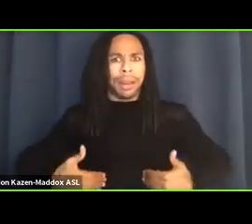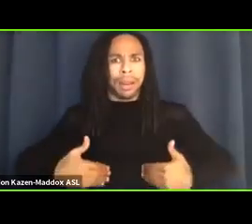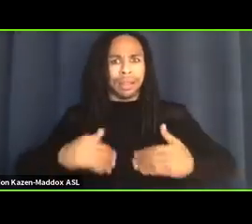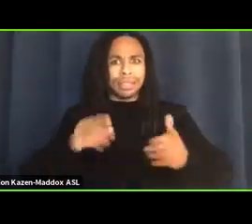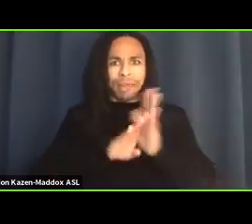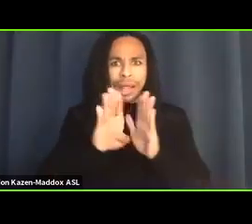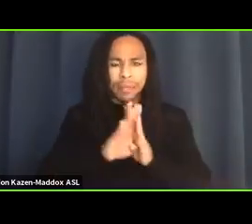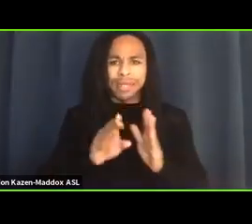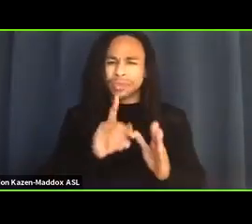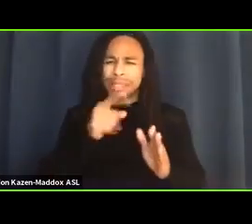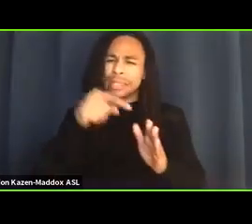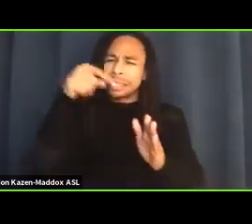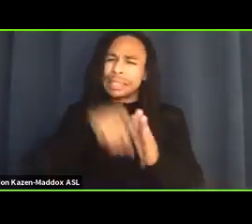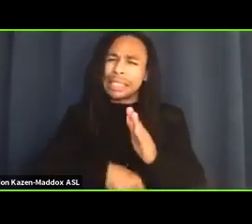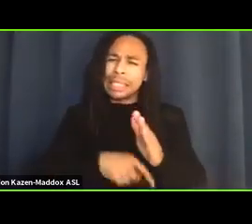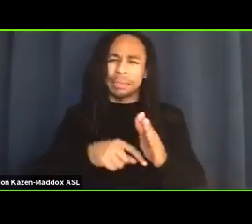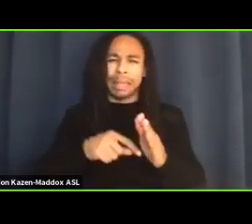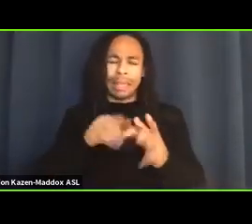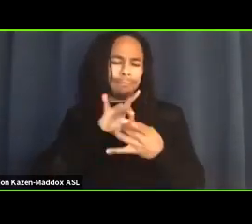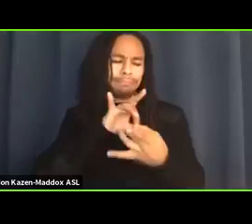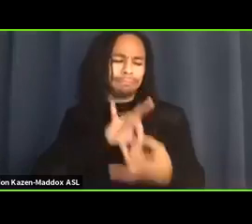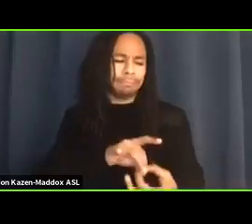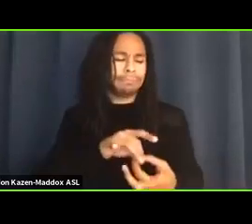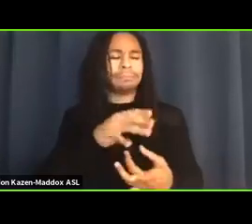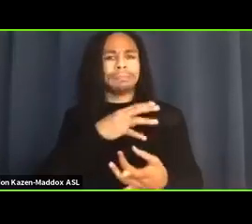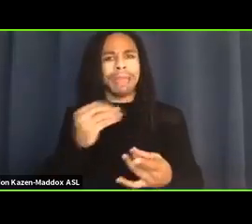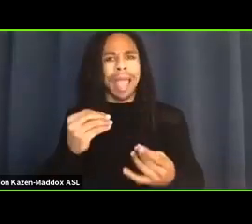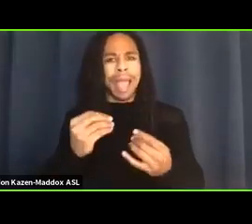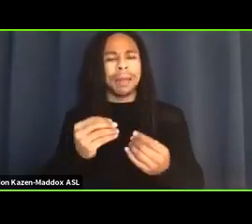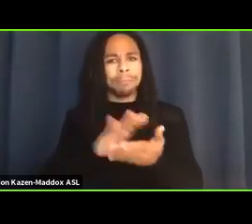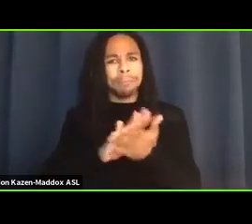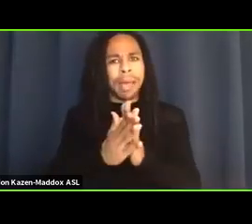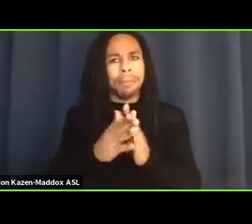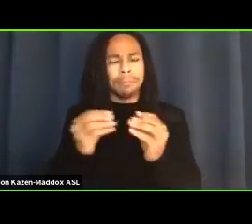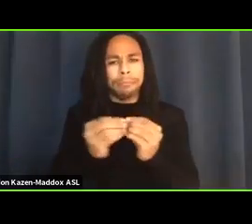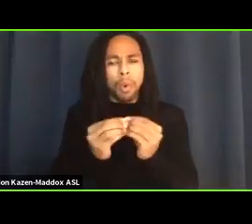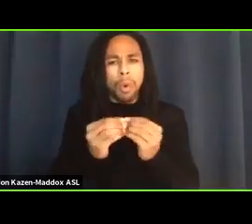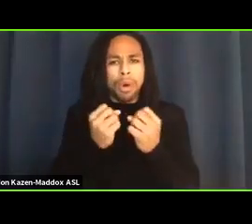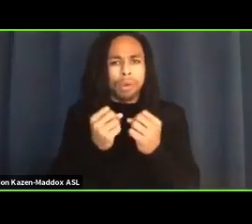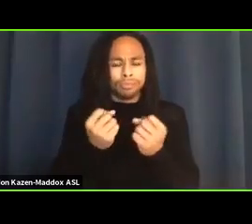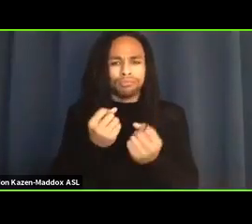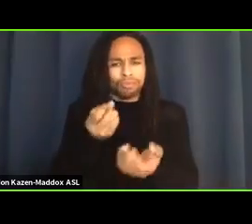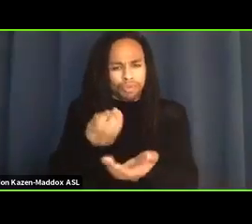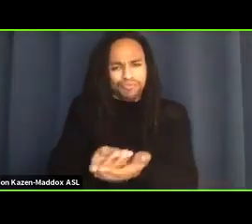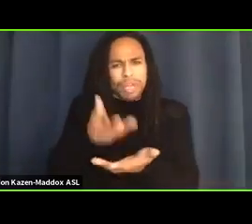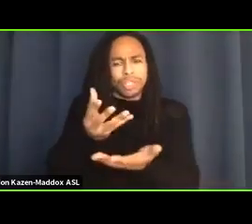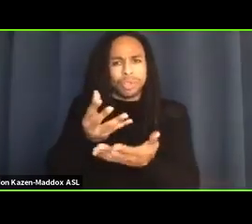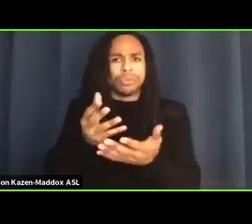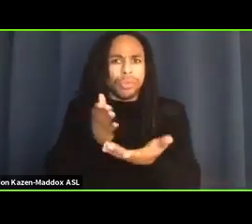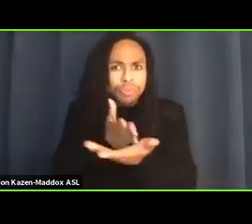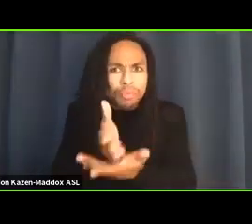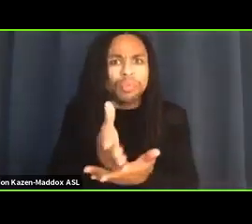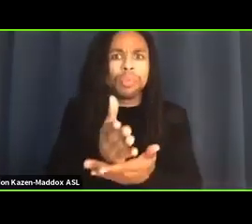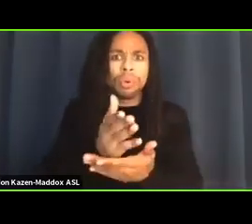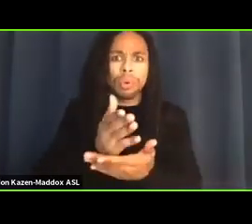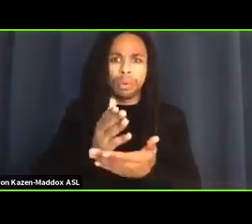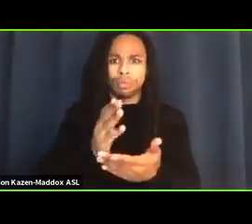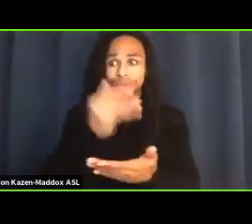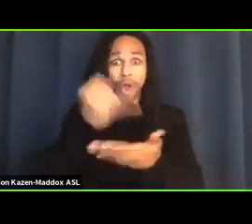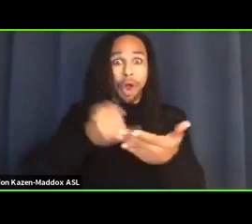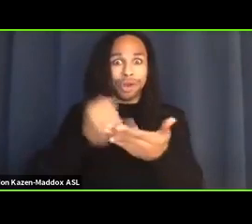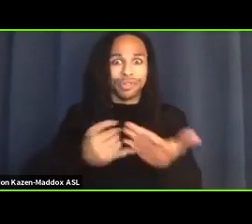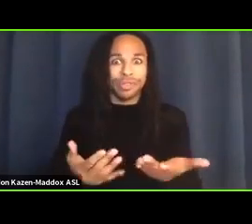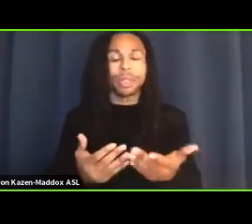know is arts education is critical to the development of young people, of adults. It